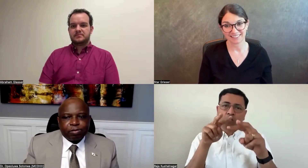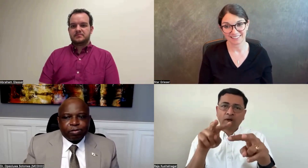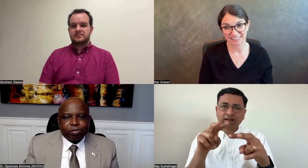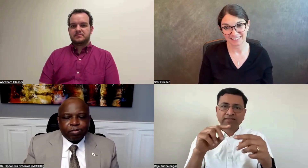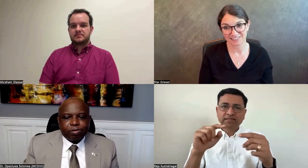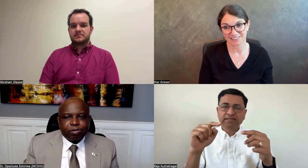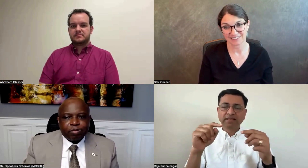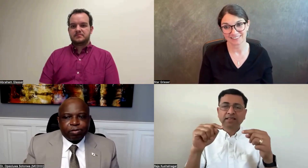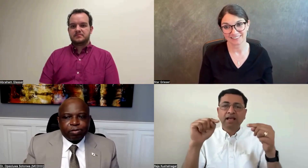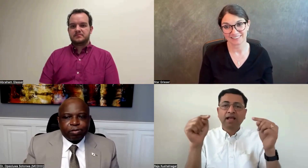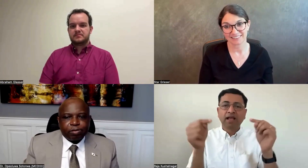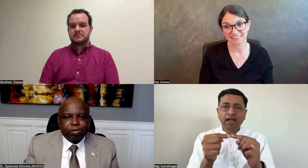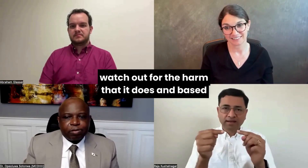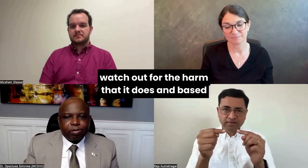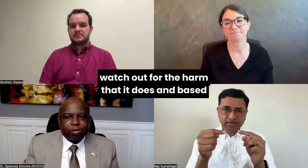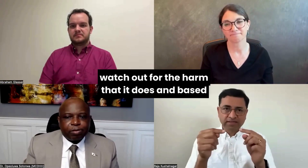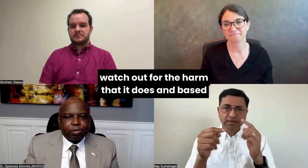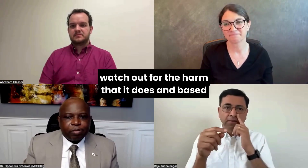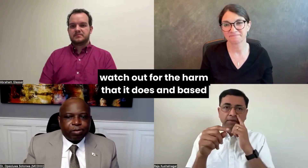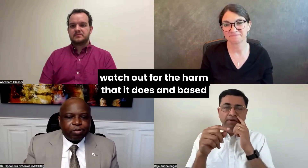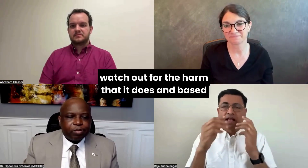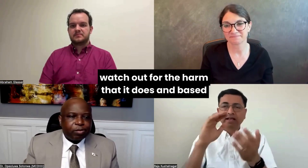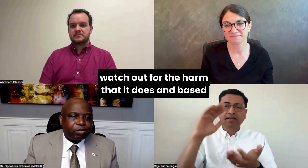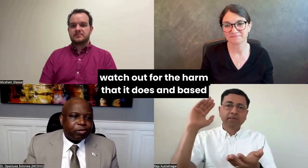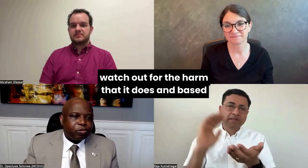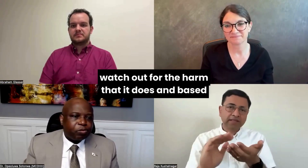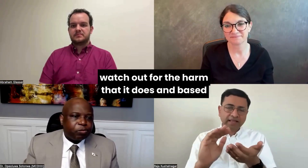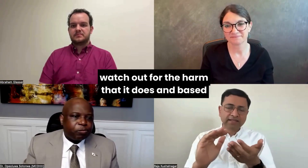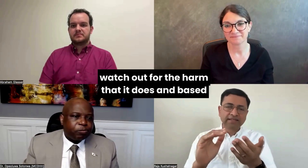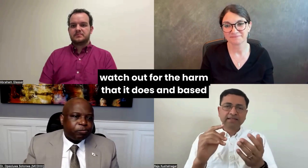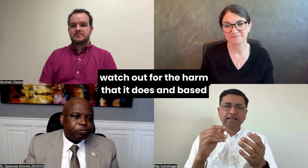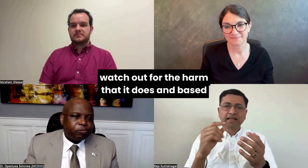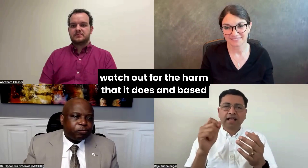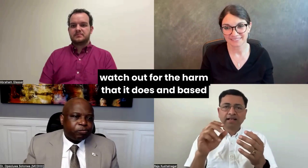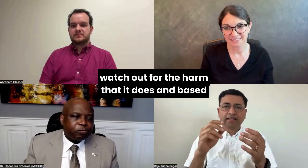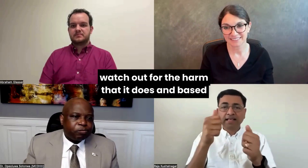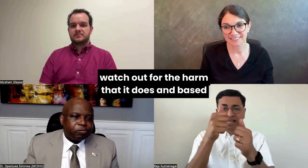watch out for the harm that it does and based